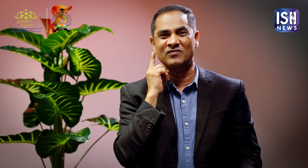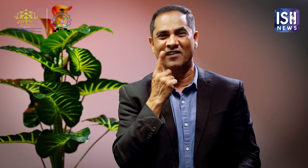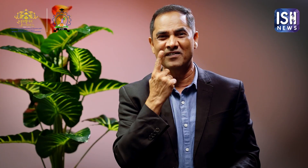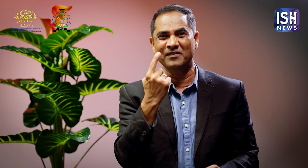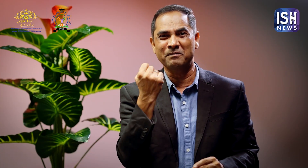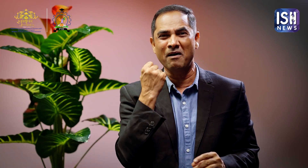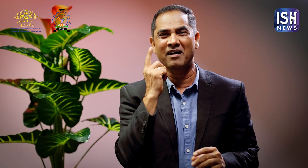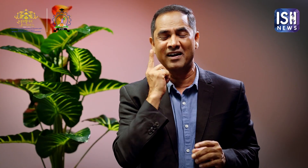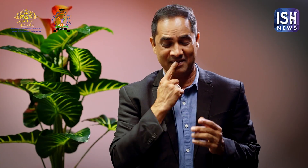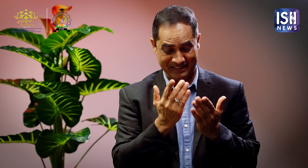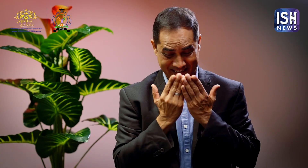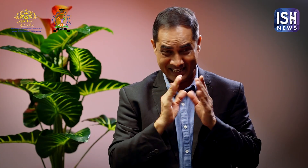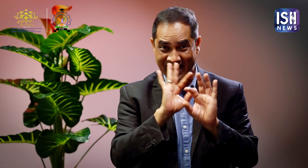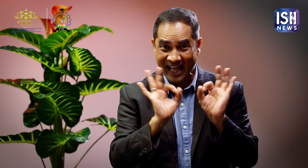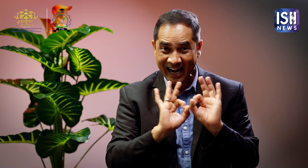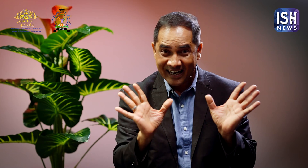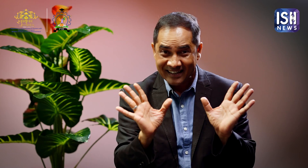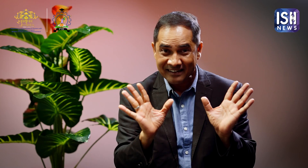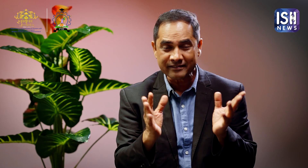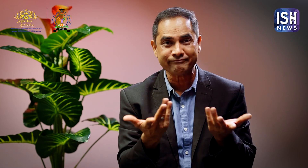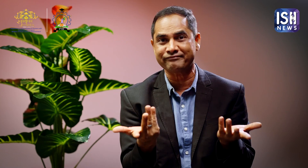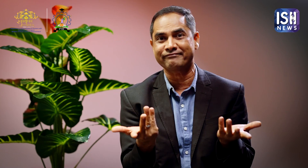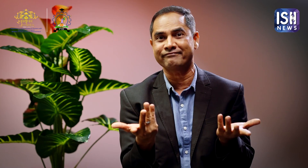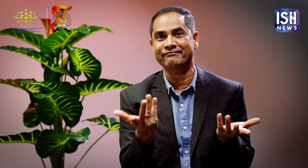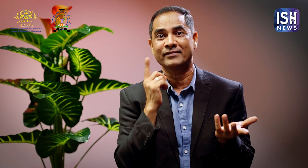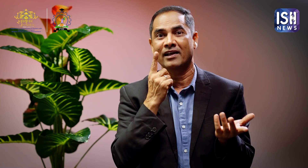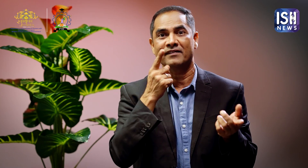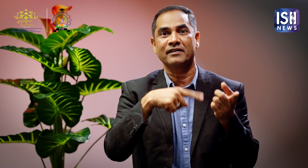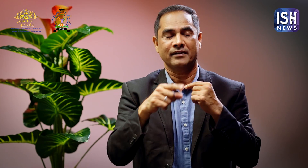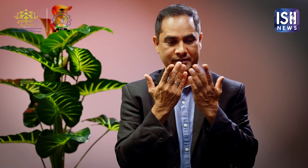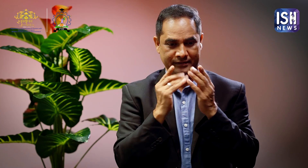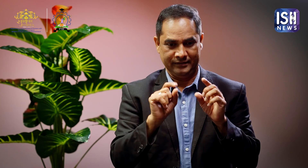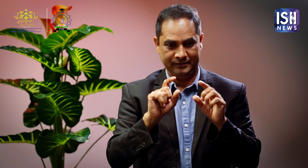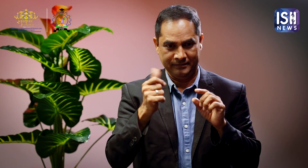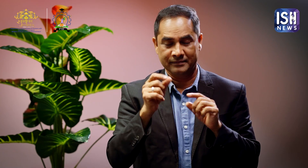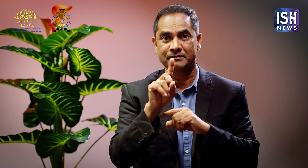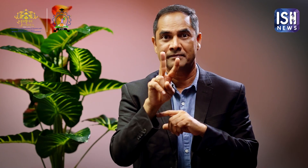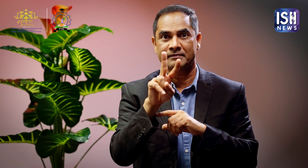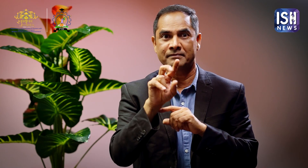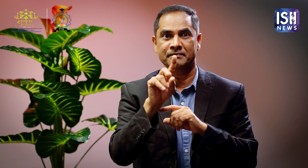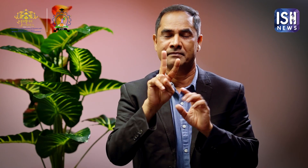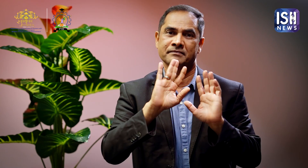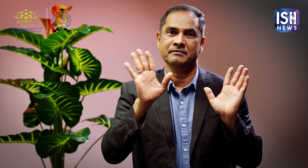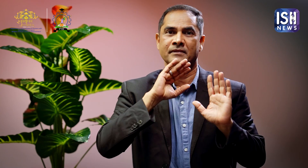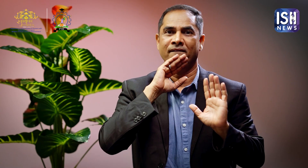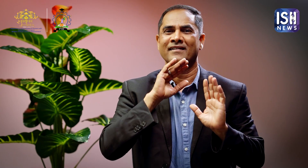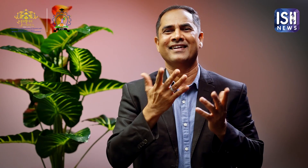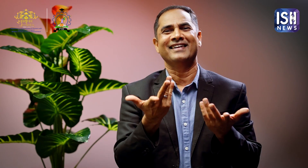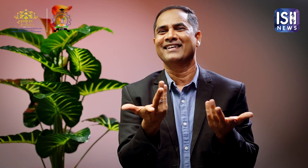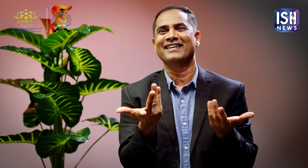if Deaf individuals do not excel in their studies. It’s not enough to be content with passing the 10th or 12th standard.